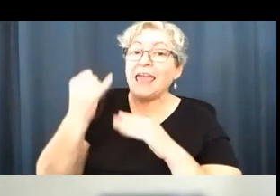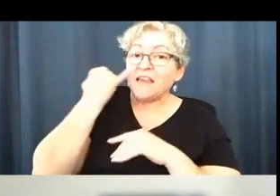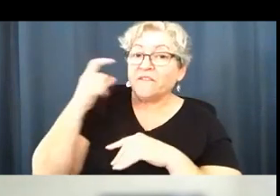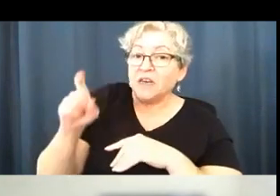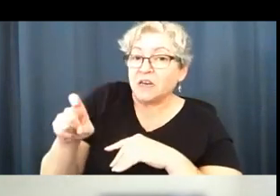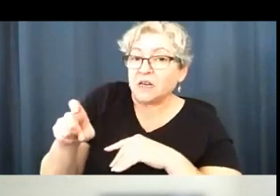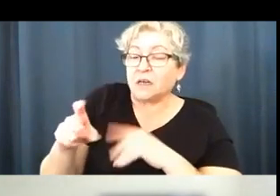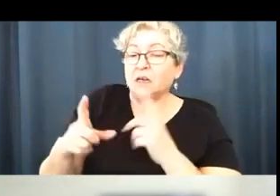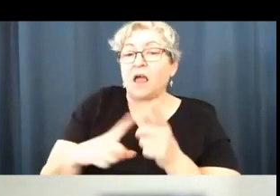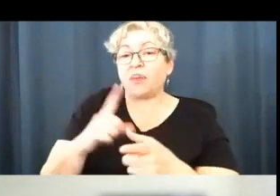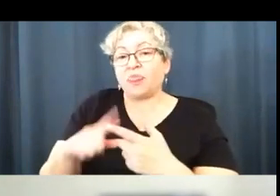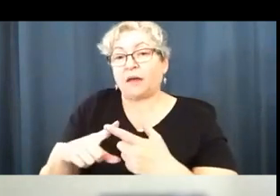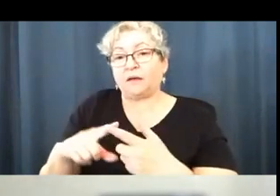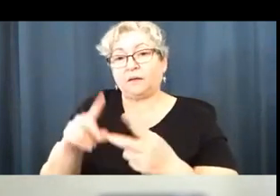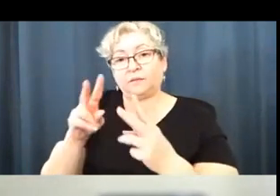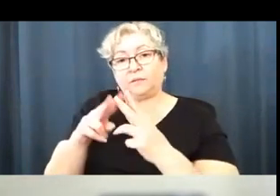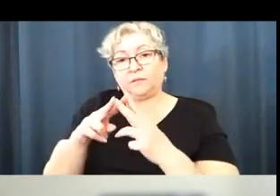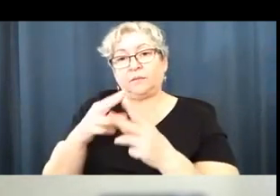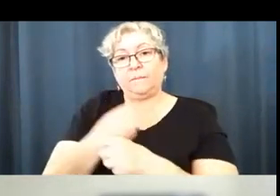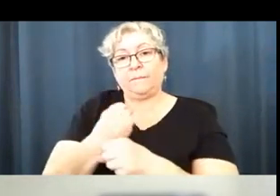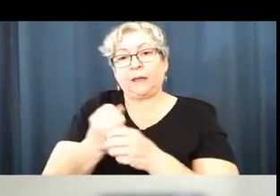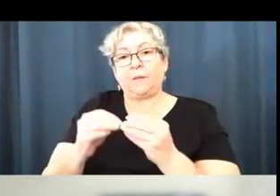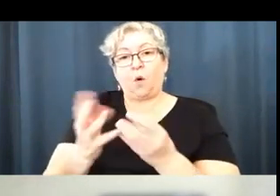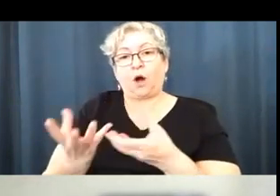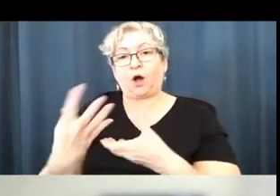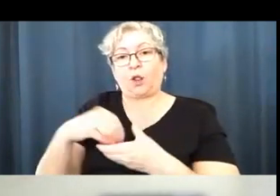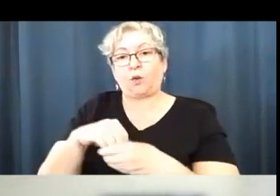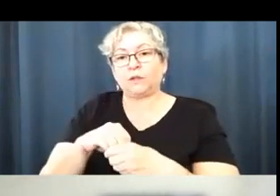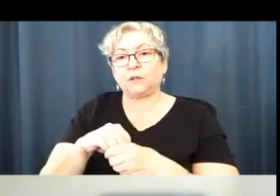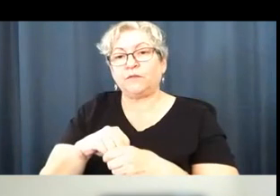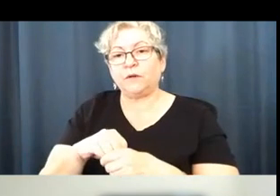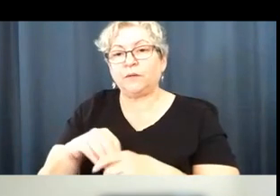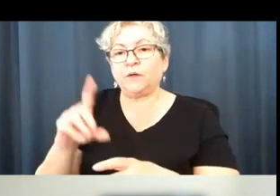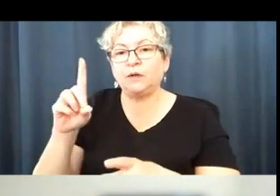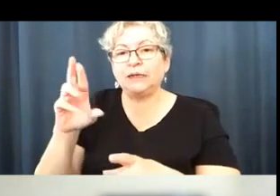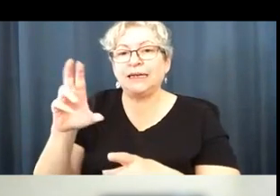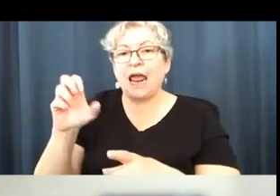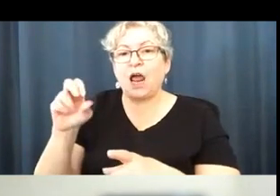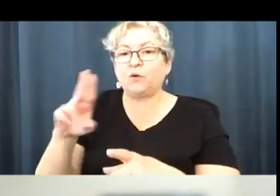and those two things make it a lot more inclusive. Yeah, did we, William, did we cover descriptive video earlier?